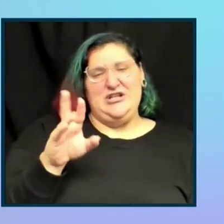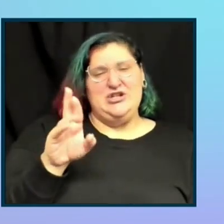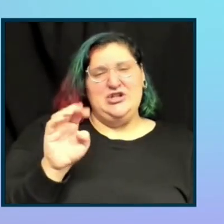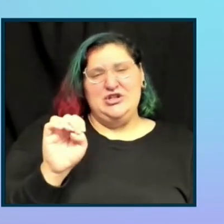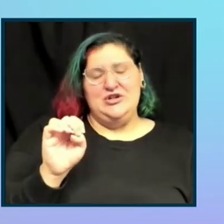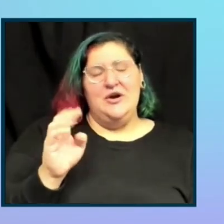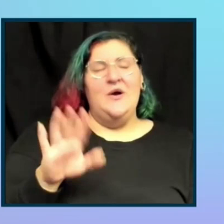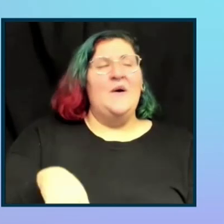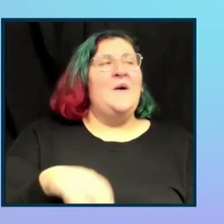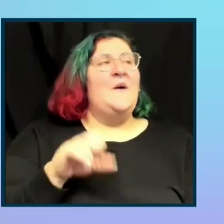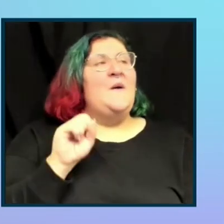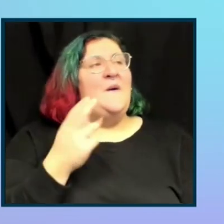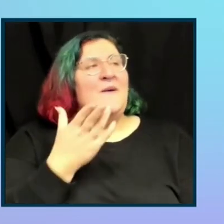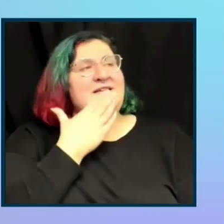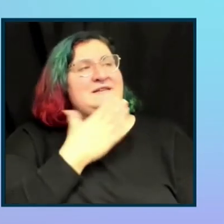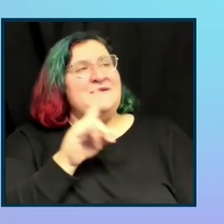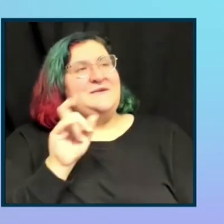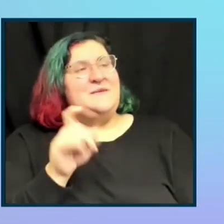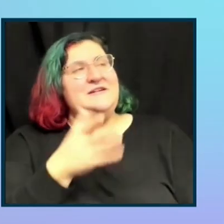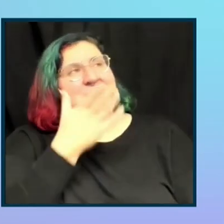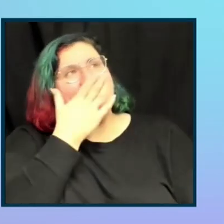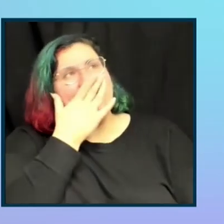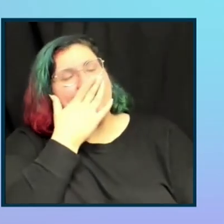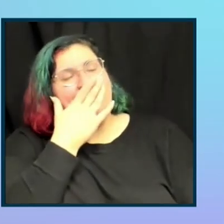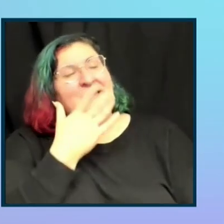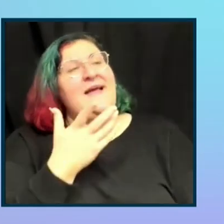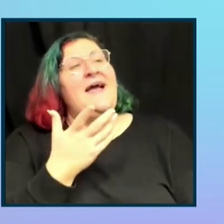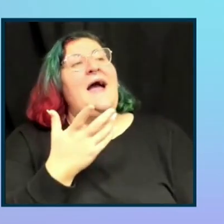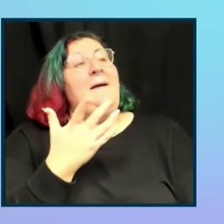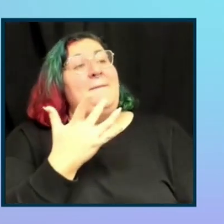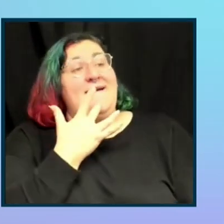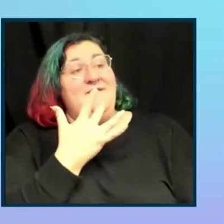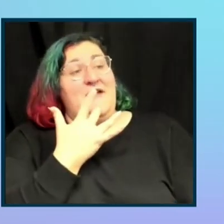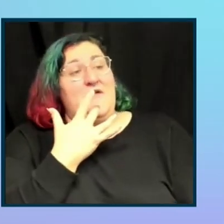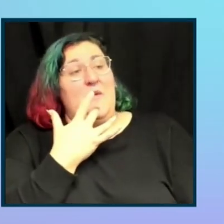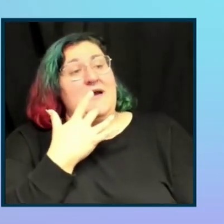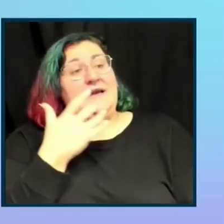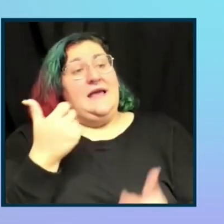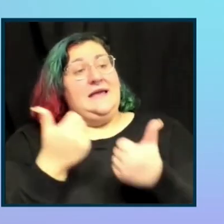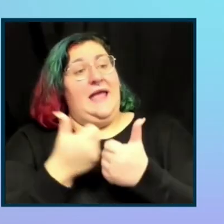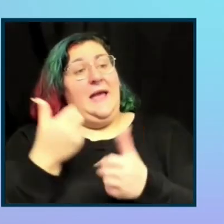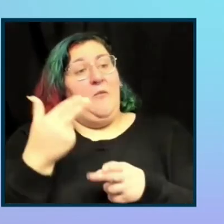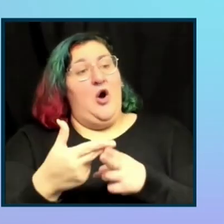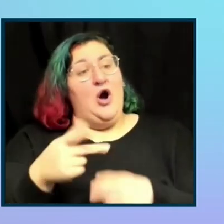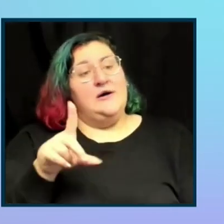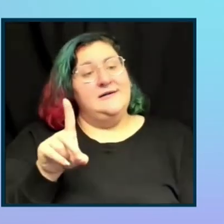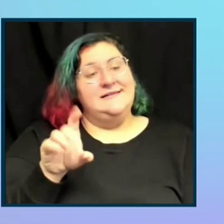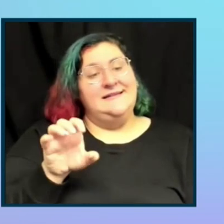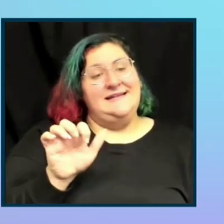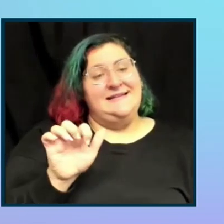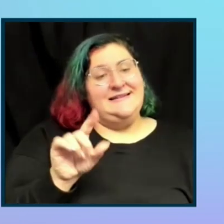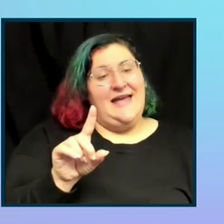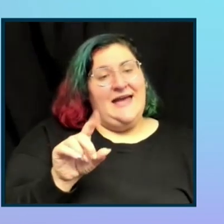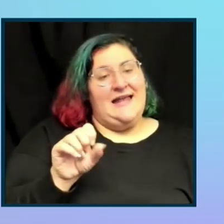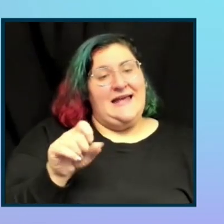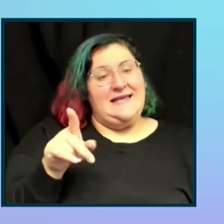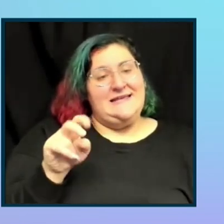would be Dead Space's turning like sort of navigation to objective system. I can't think what they call it in that game,